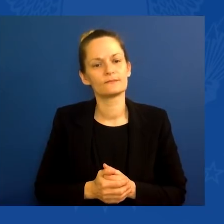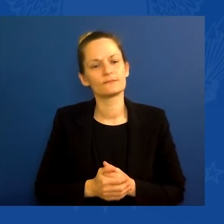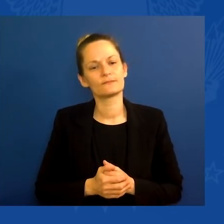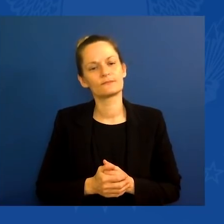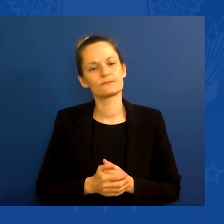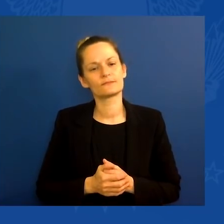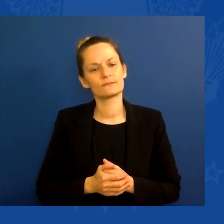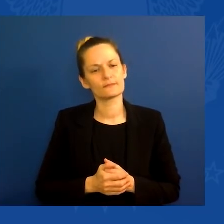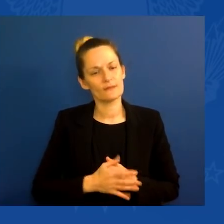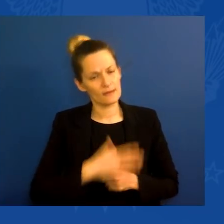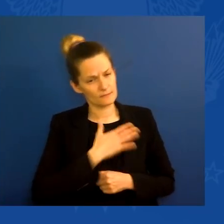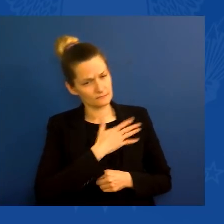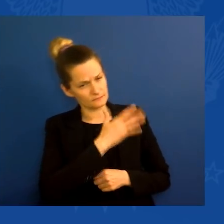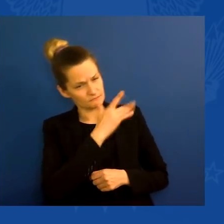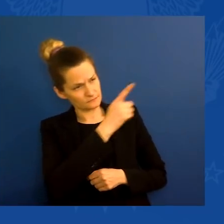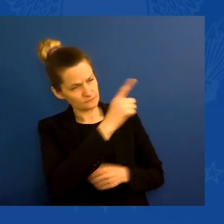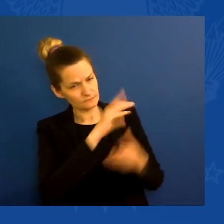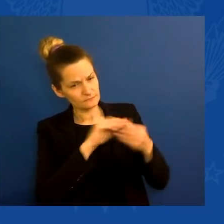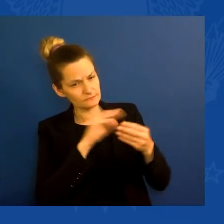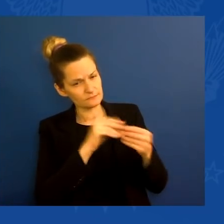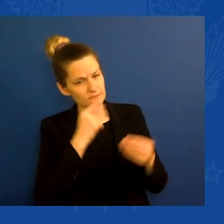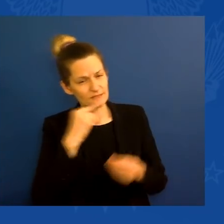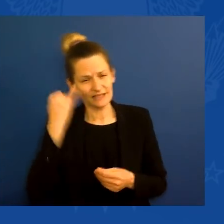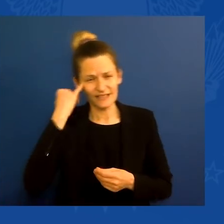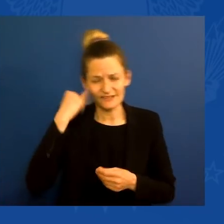Well, we're looking hard to determine why